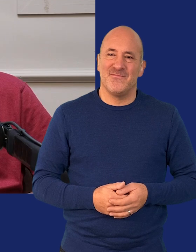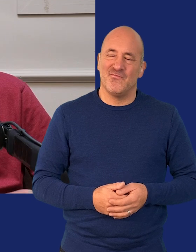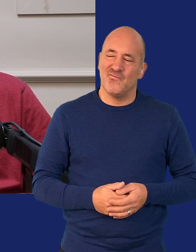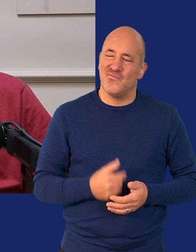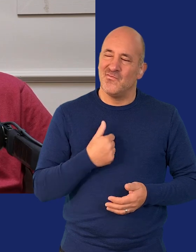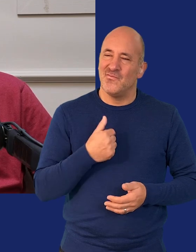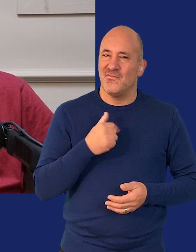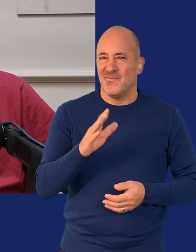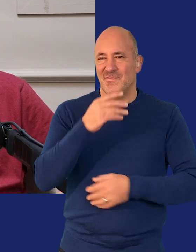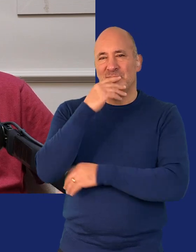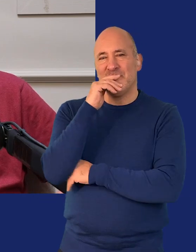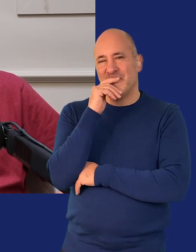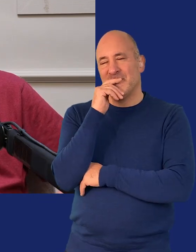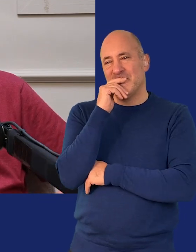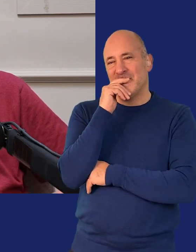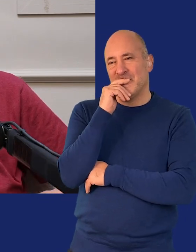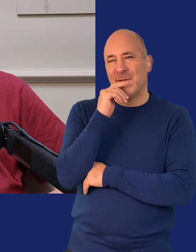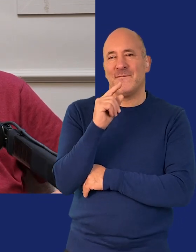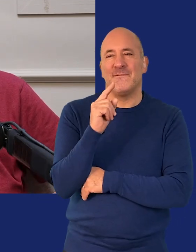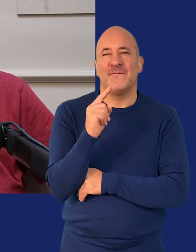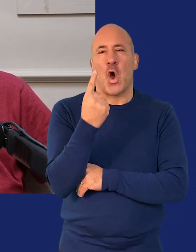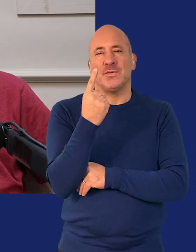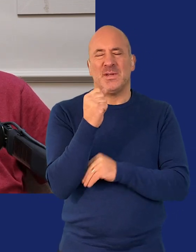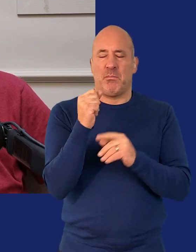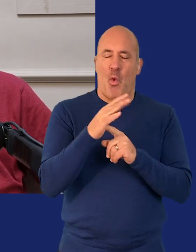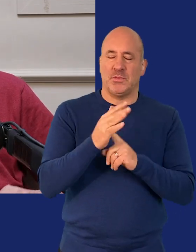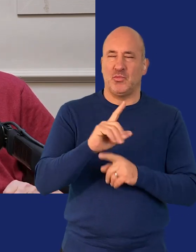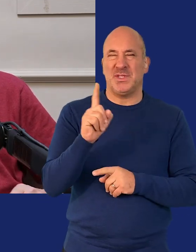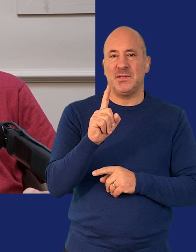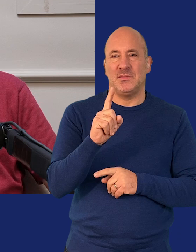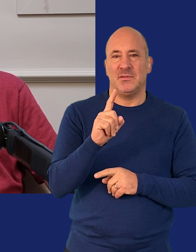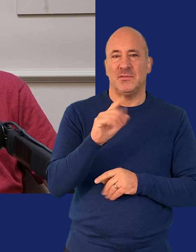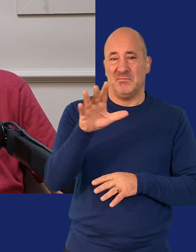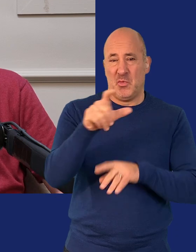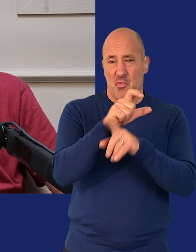Um, so for me, I think the first critical bit is to apologize, apologize to the